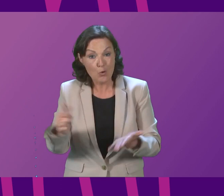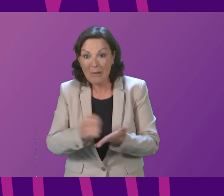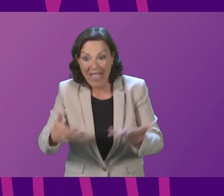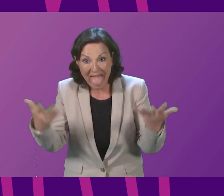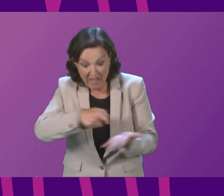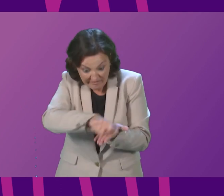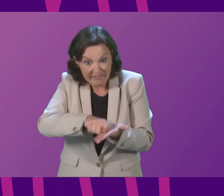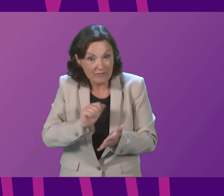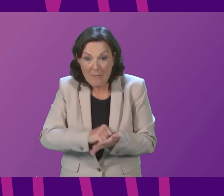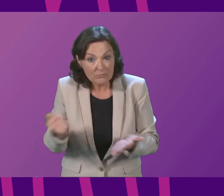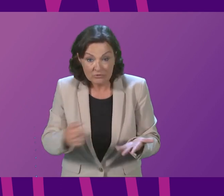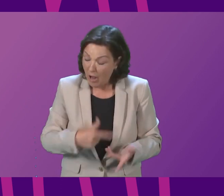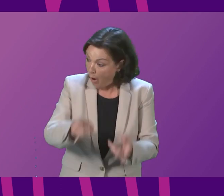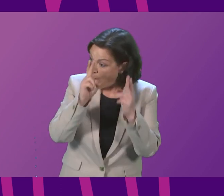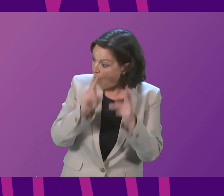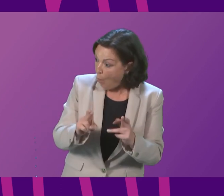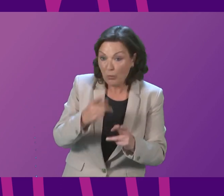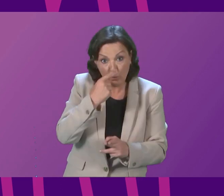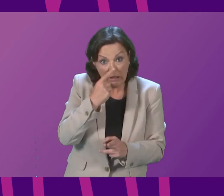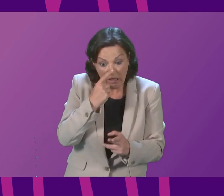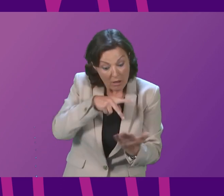I hope that we can find consensus and agreement.